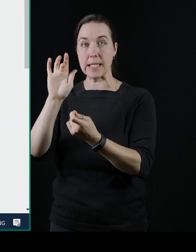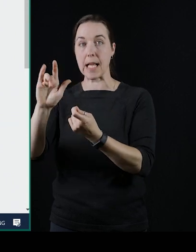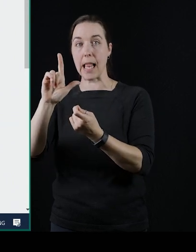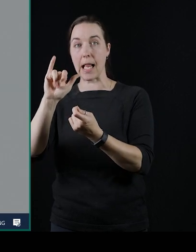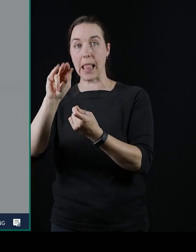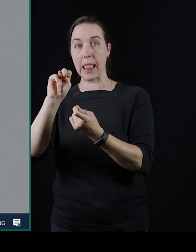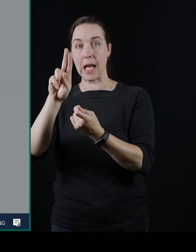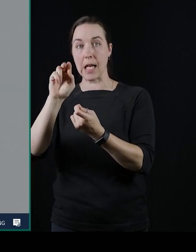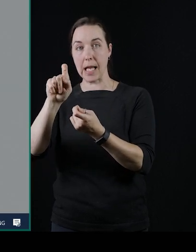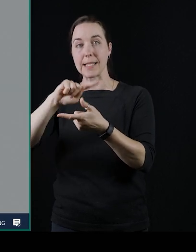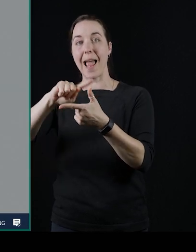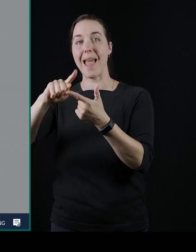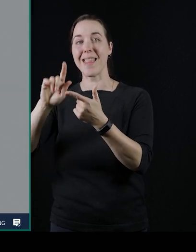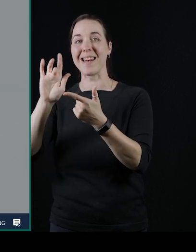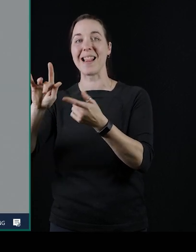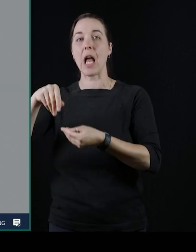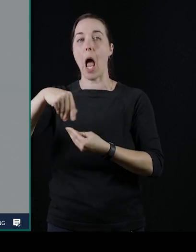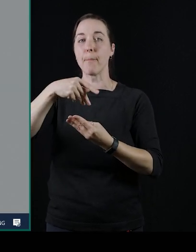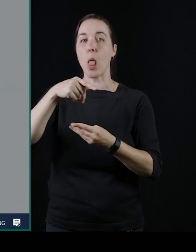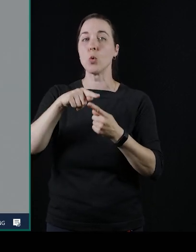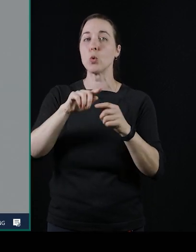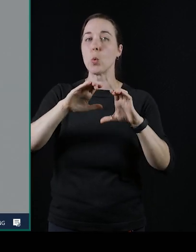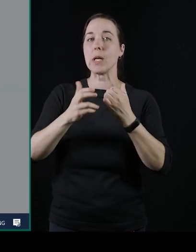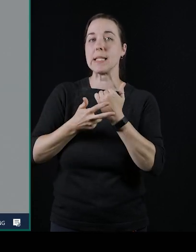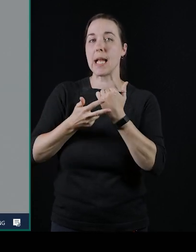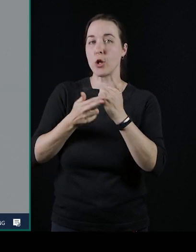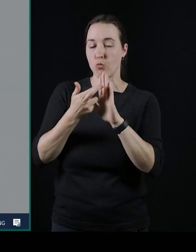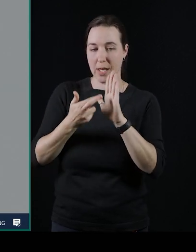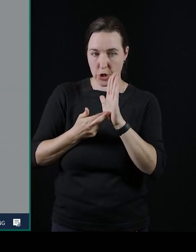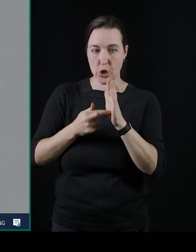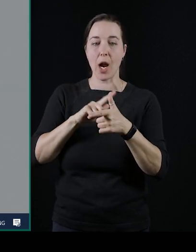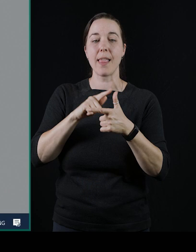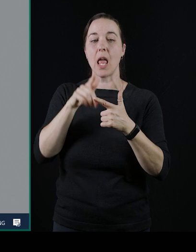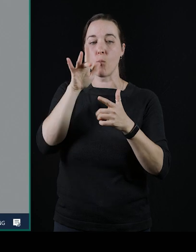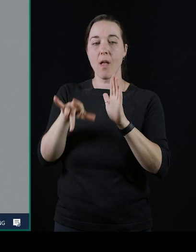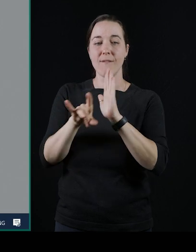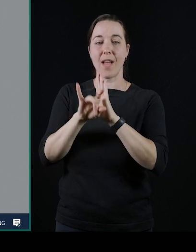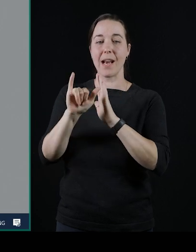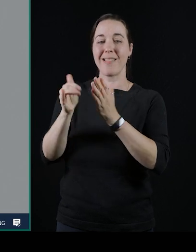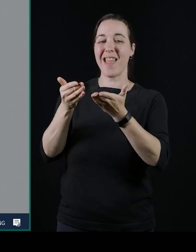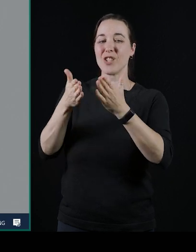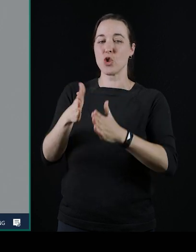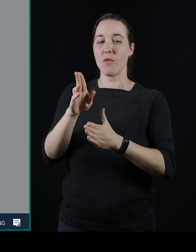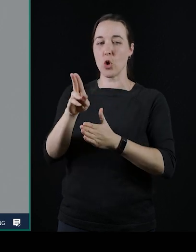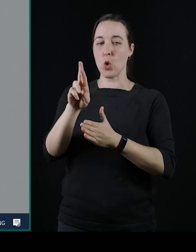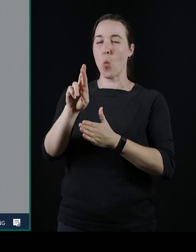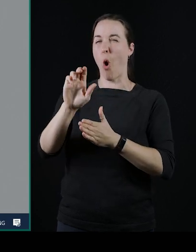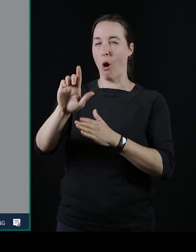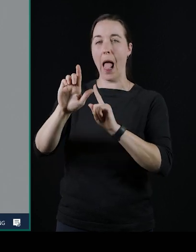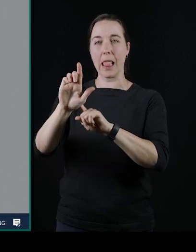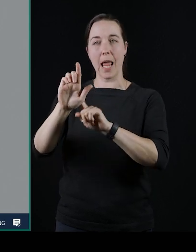and click upload to container registry. Here, we will find the server URL, which is actually the Azure container,